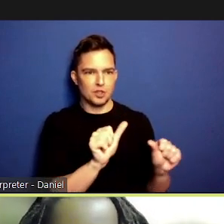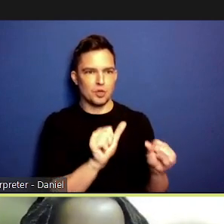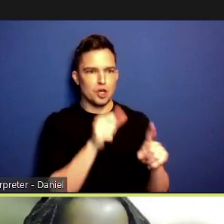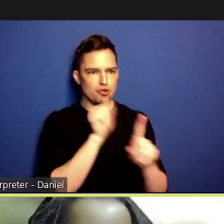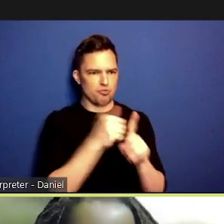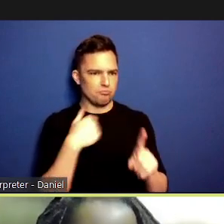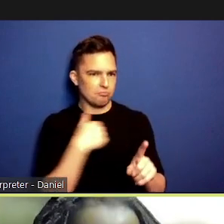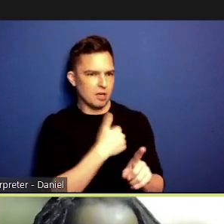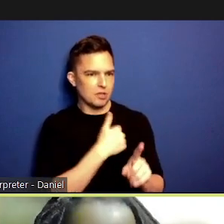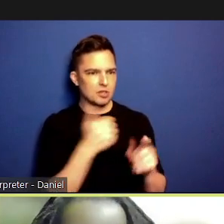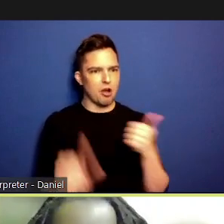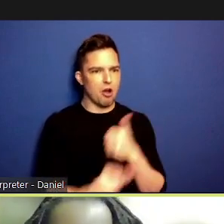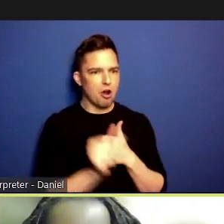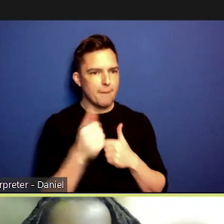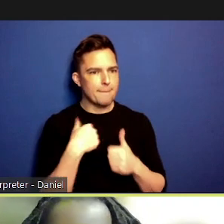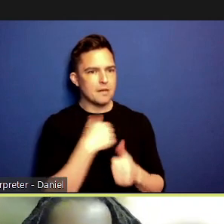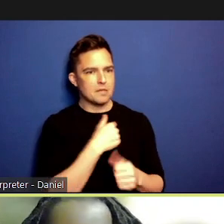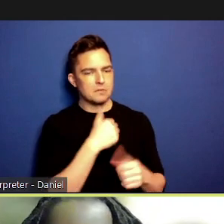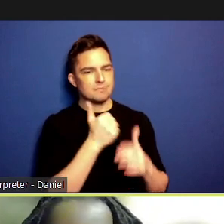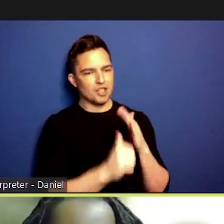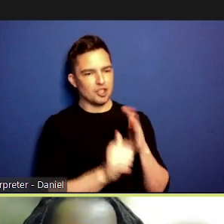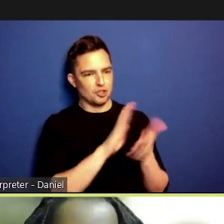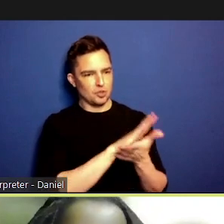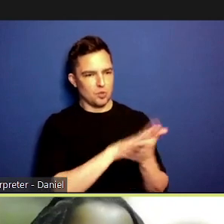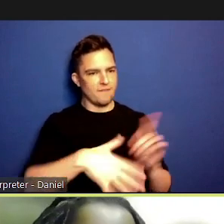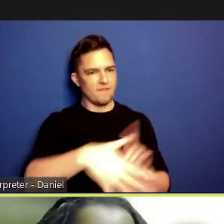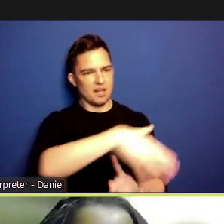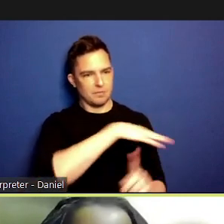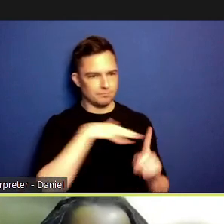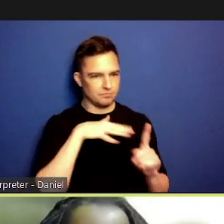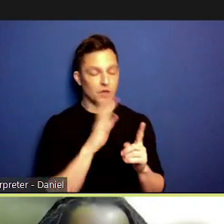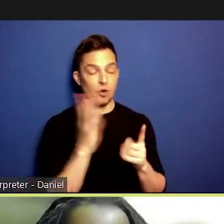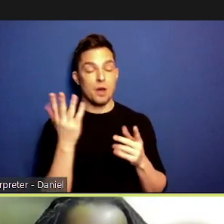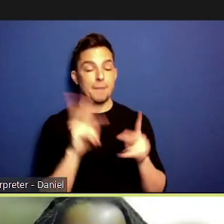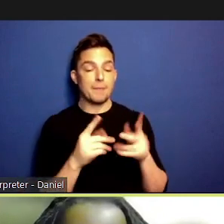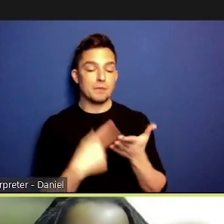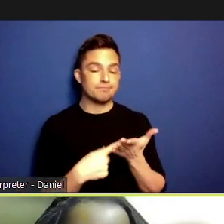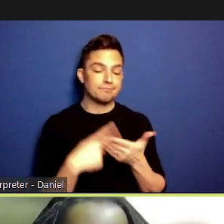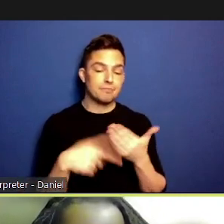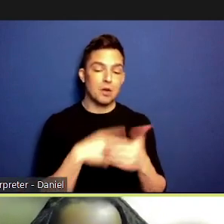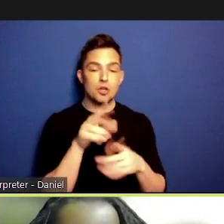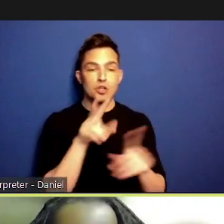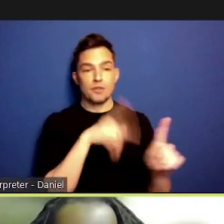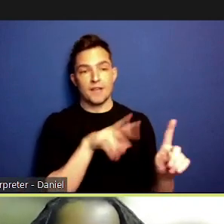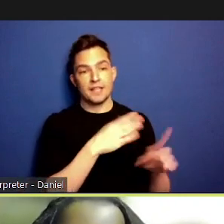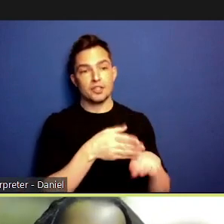in a school setting? So when people talk about how surveillance increases safety, we really